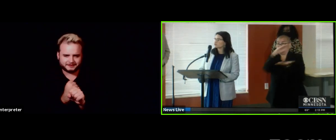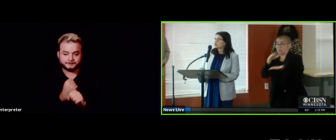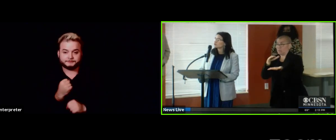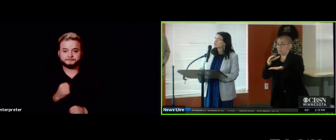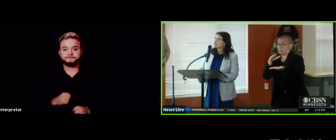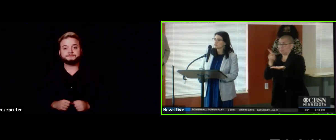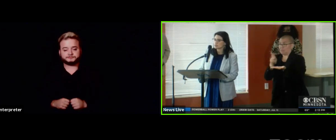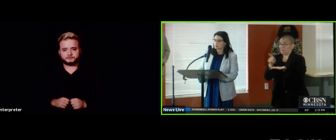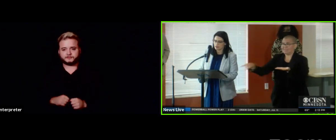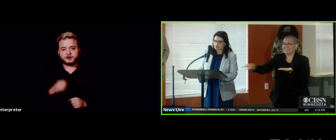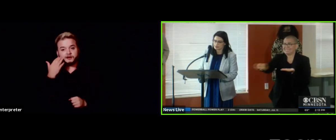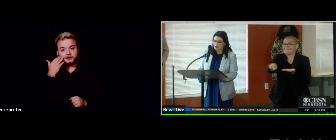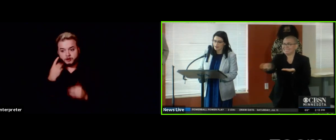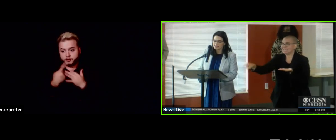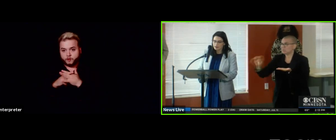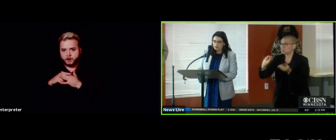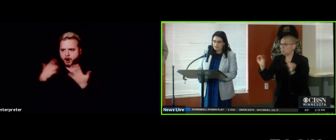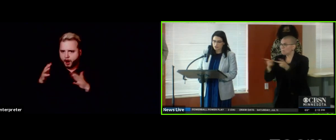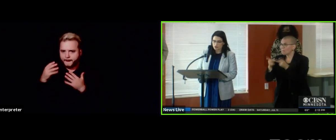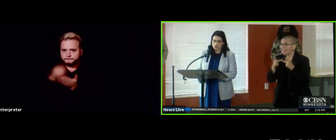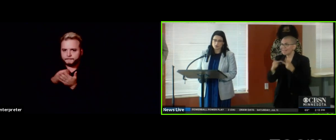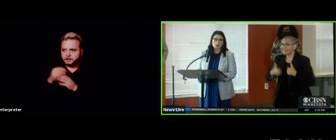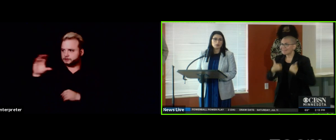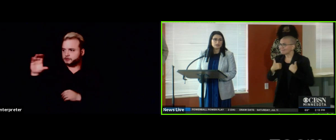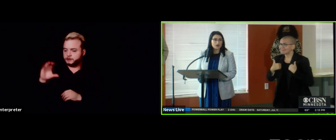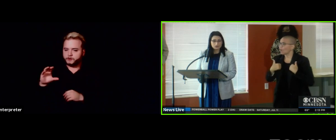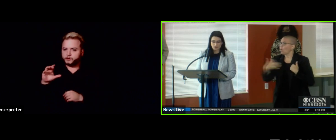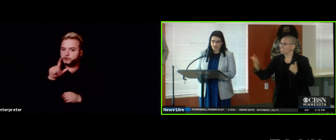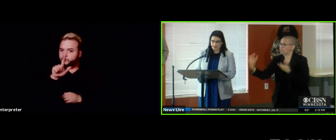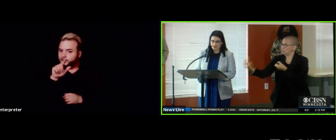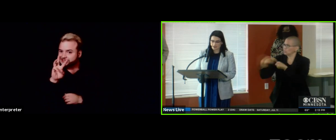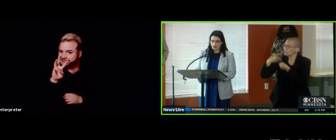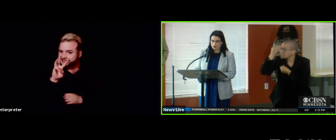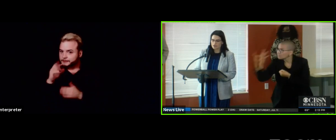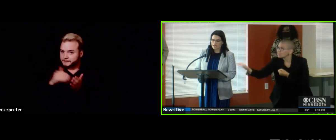vulnerable folks among us a safe place to go during a public health crisis, creating